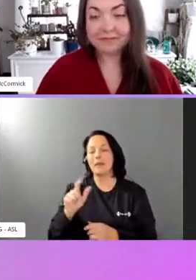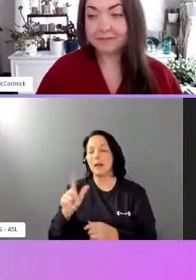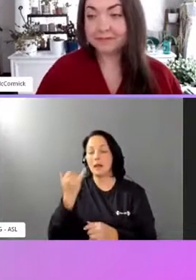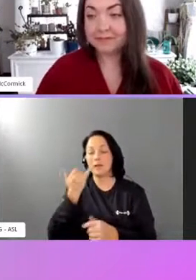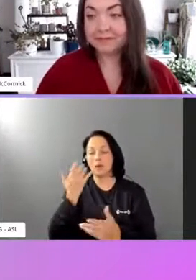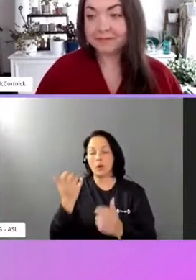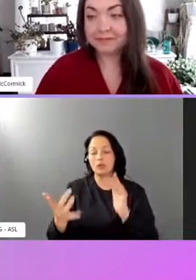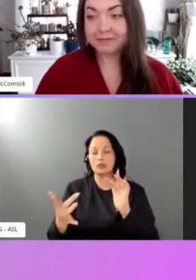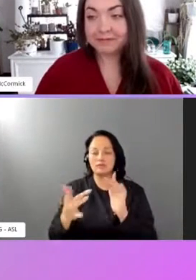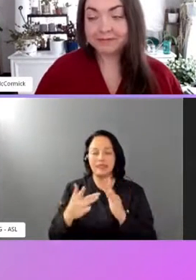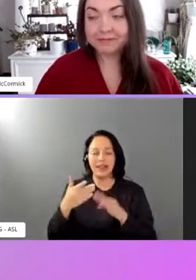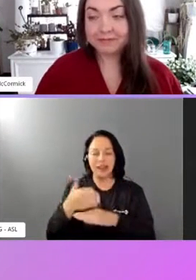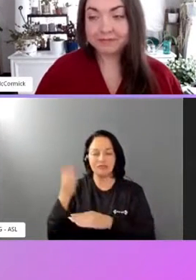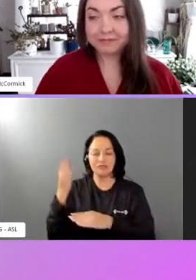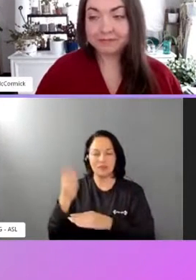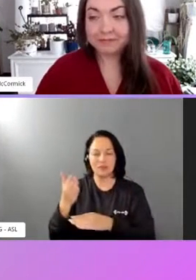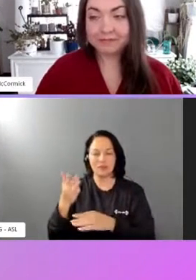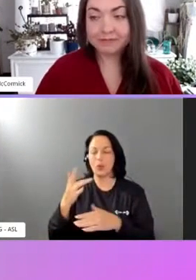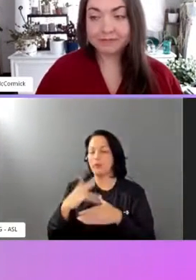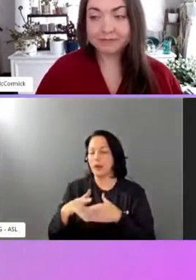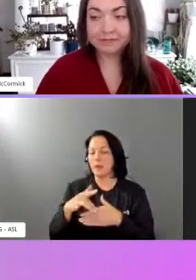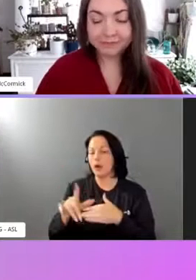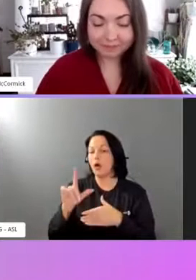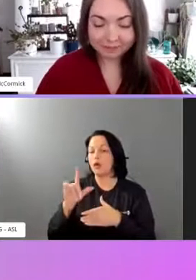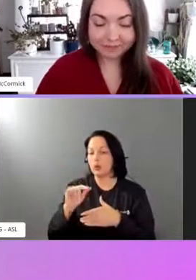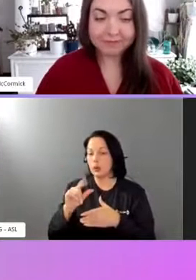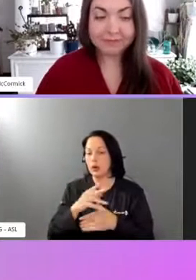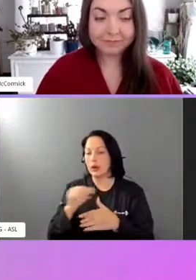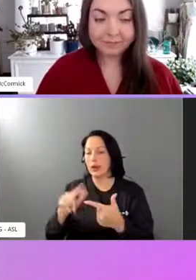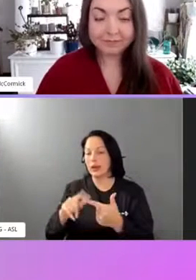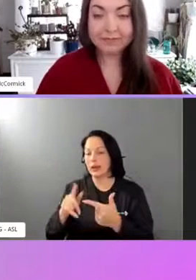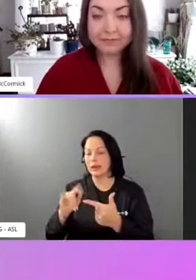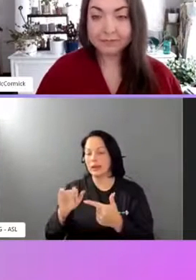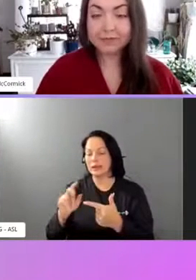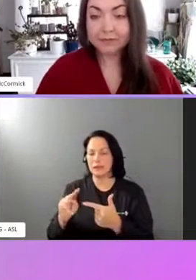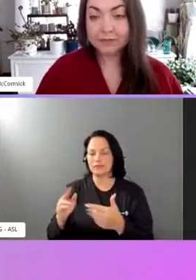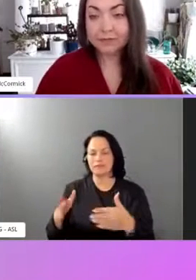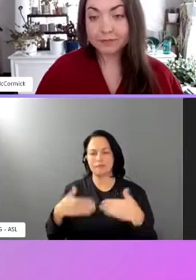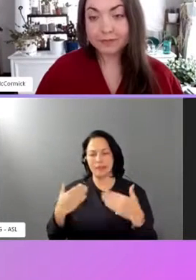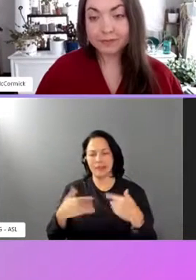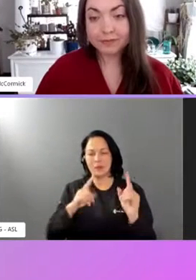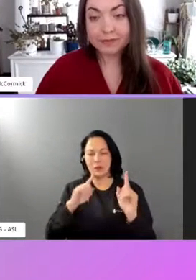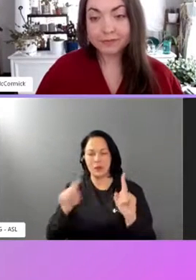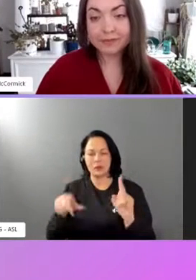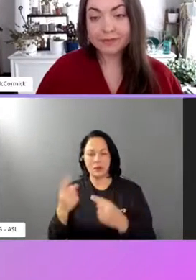see where where it takes us. If you wanna reach us after the presentation we're both